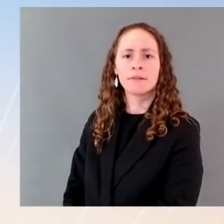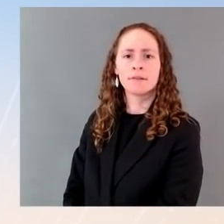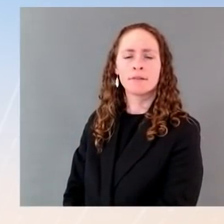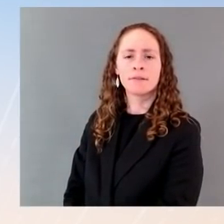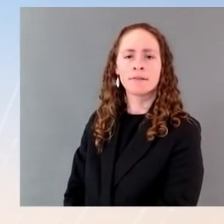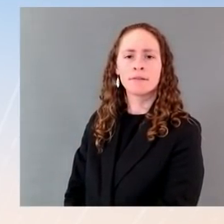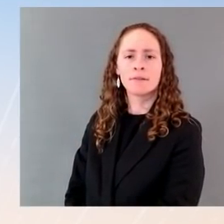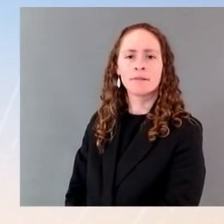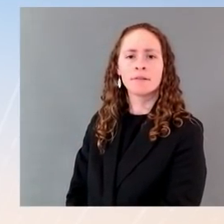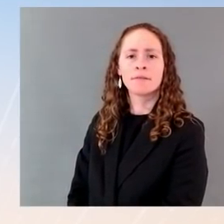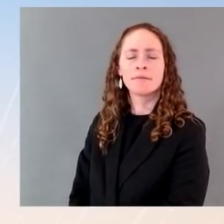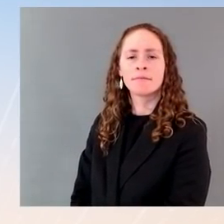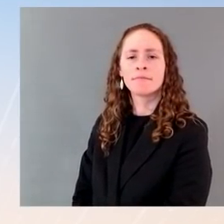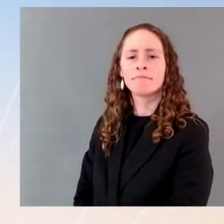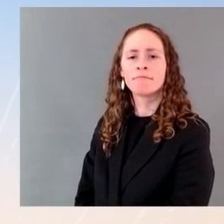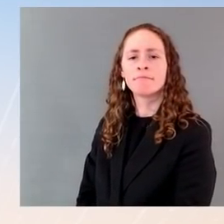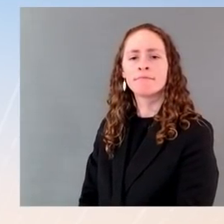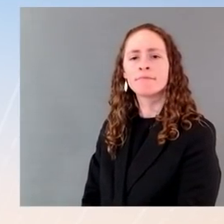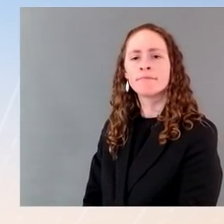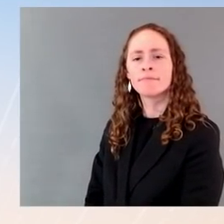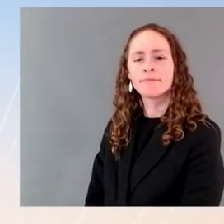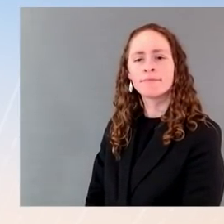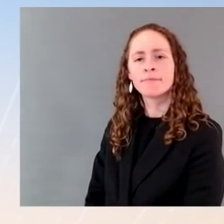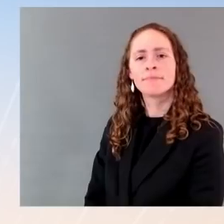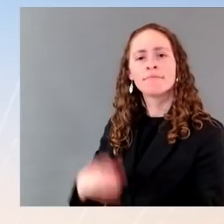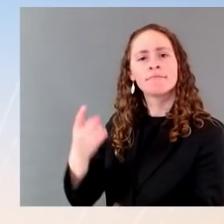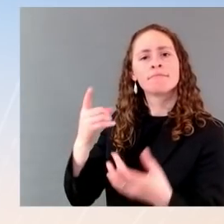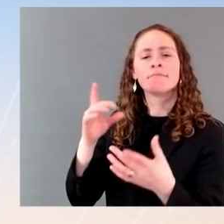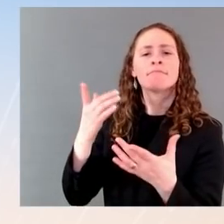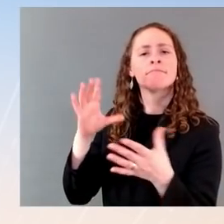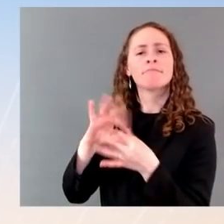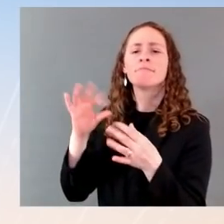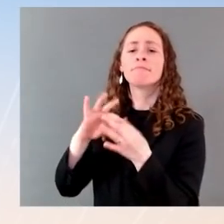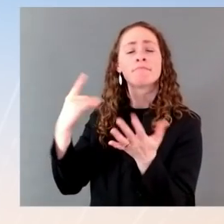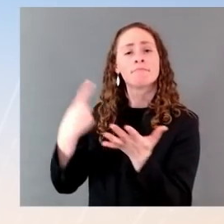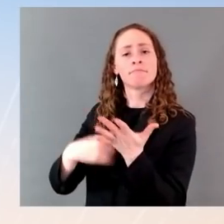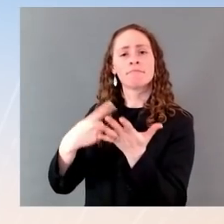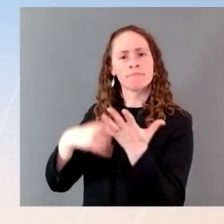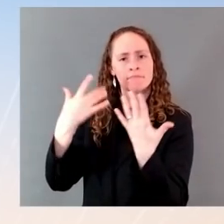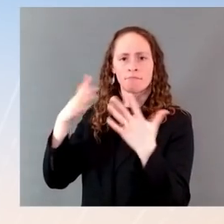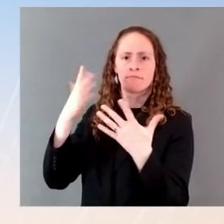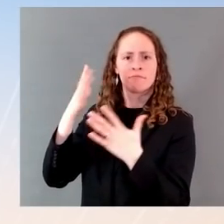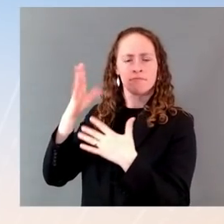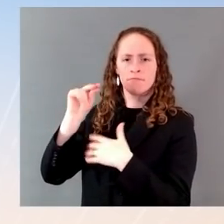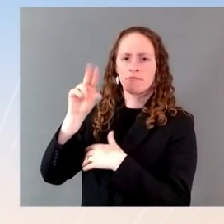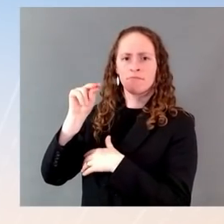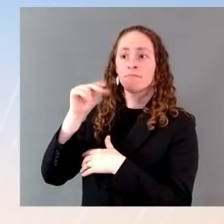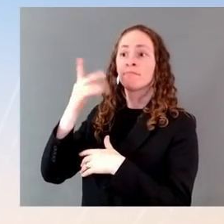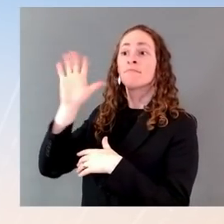one with Senator Manchin. And he has always had constructive and open dialogue with both of them.